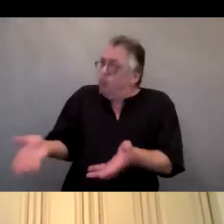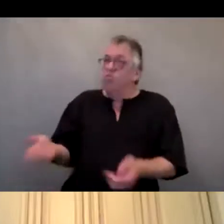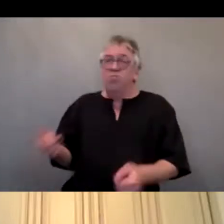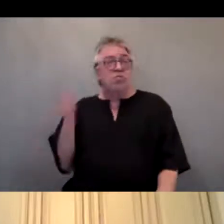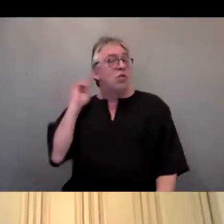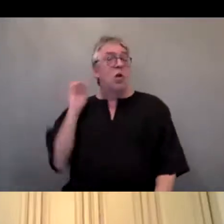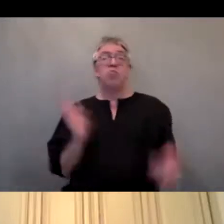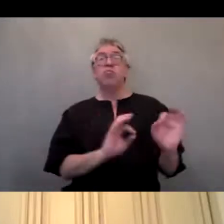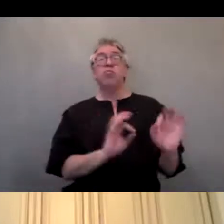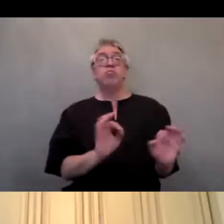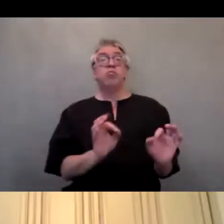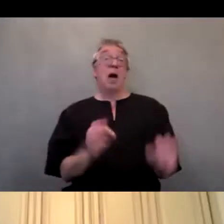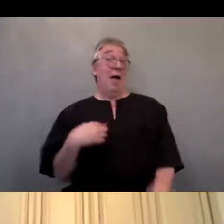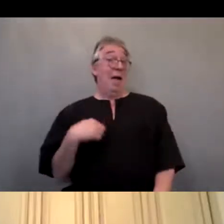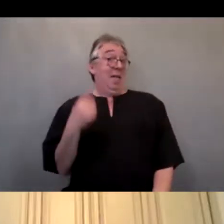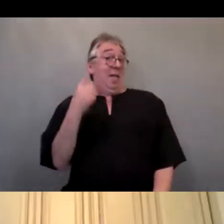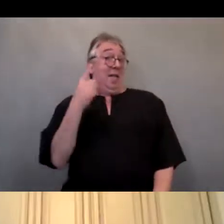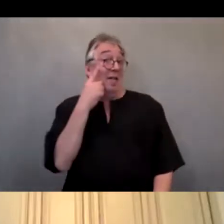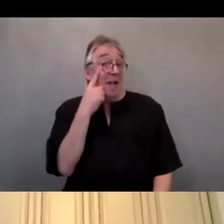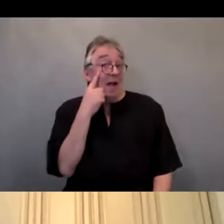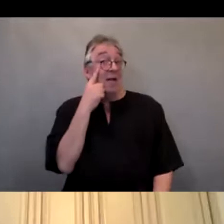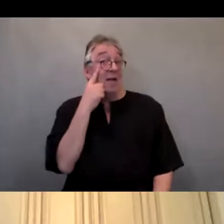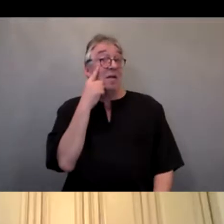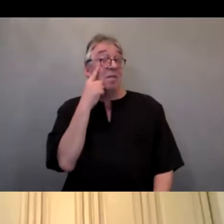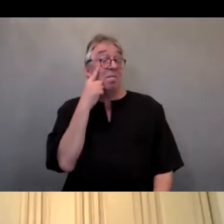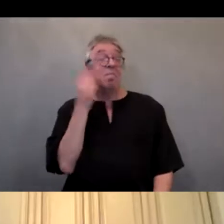audiologist did not say a word to me. She was not encouraging me to do this